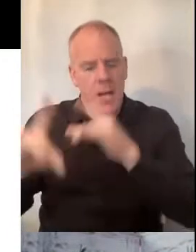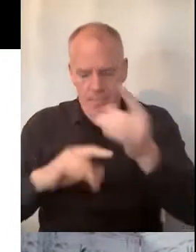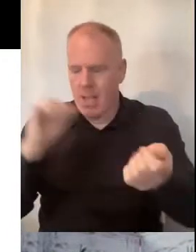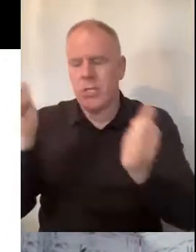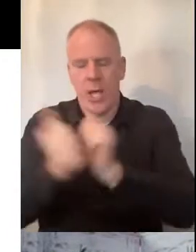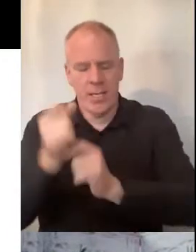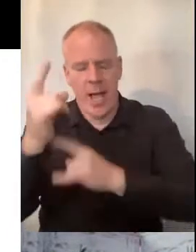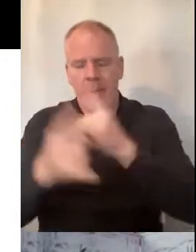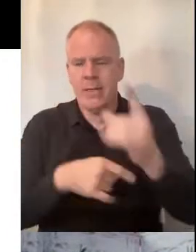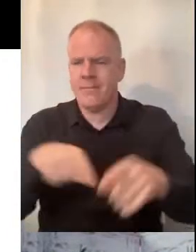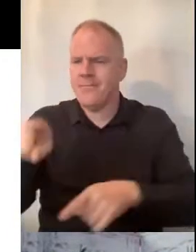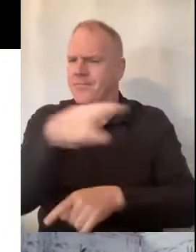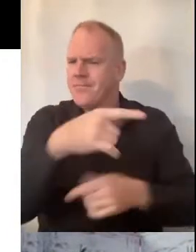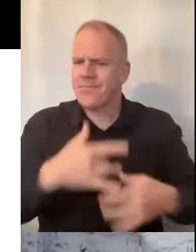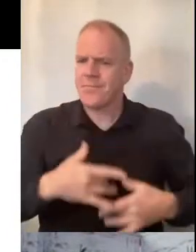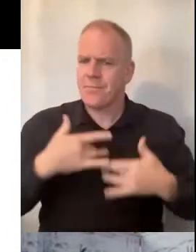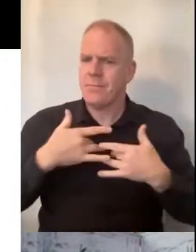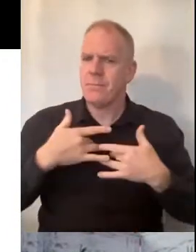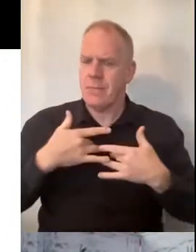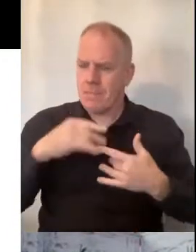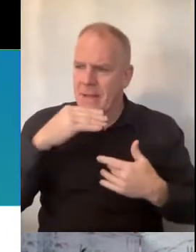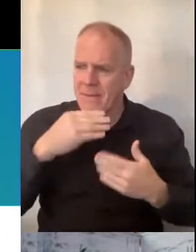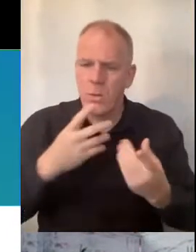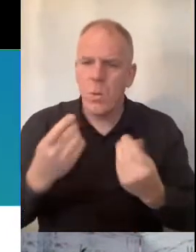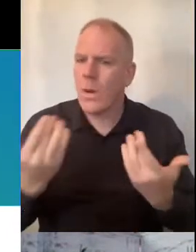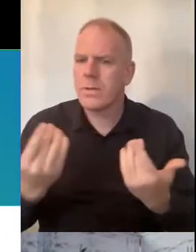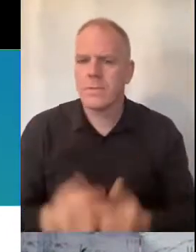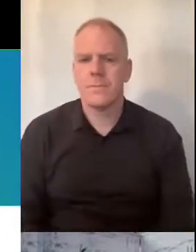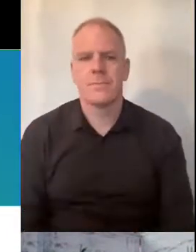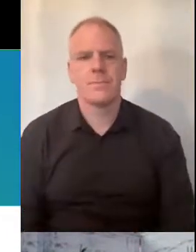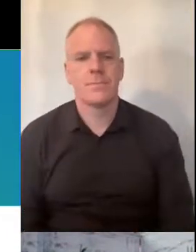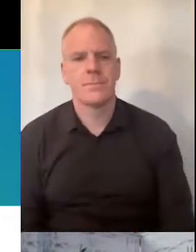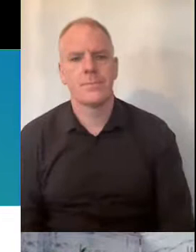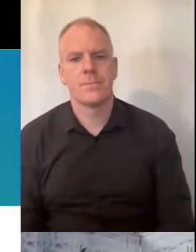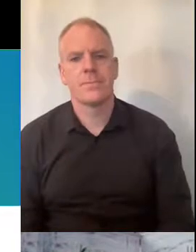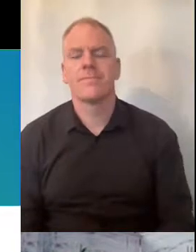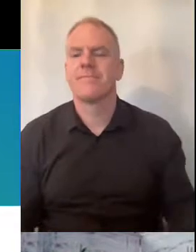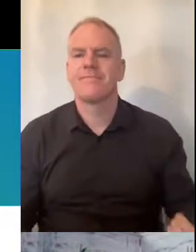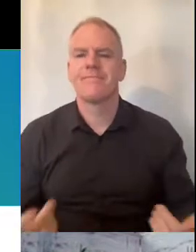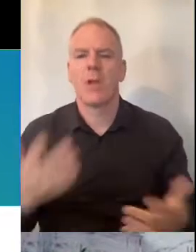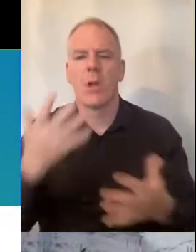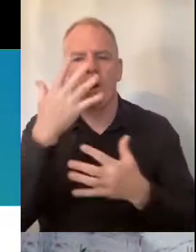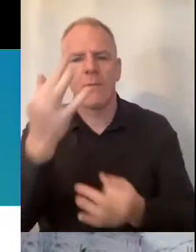So what do you actually intentionally do there? Just a few things to look forward are